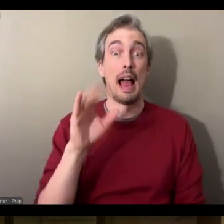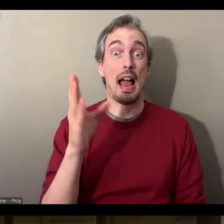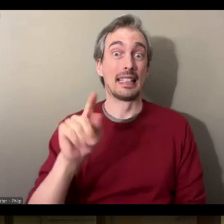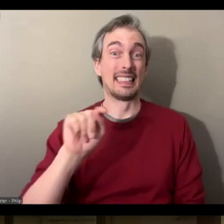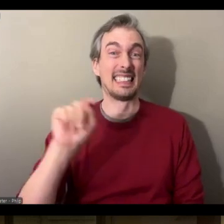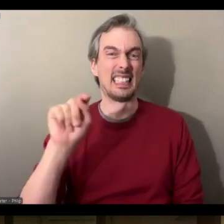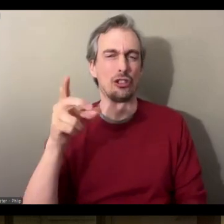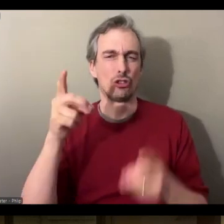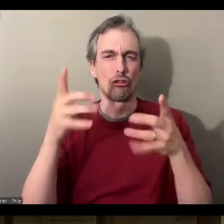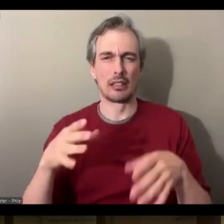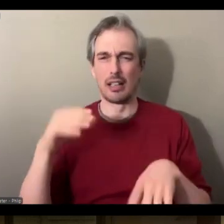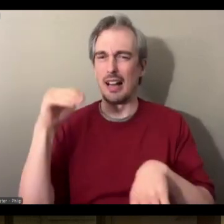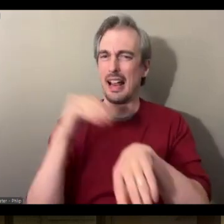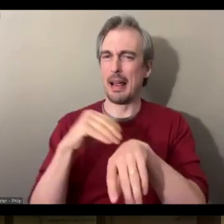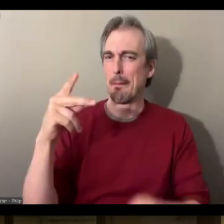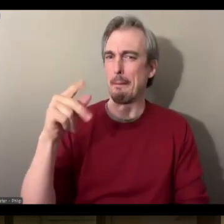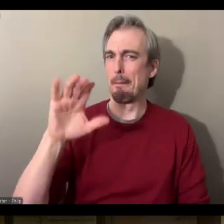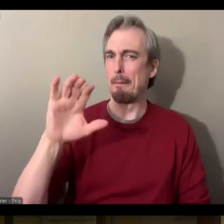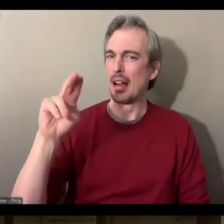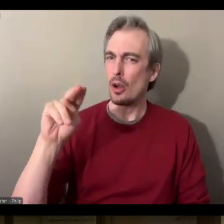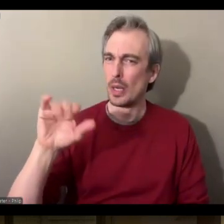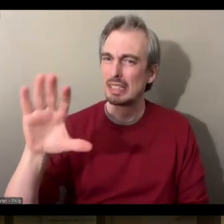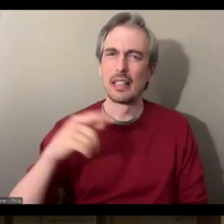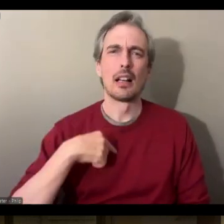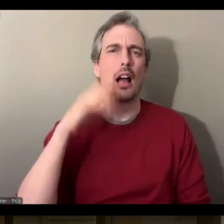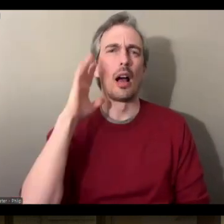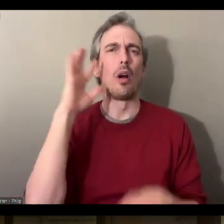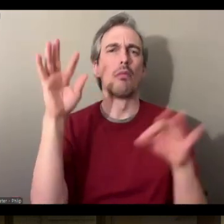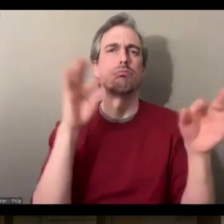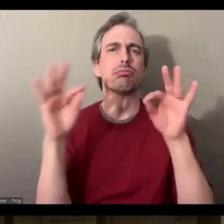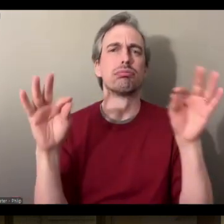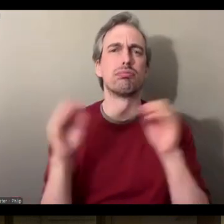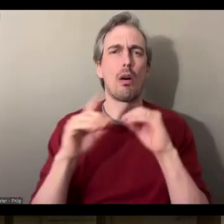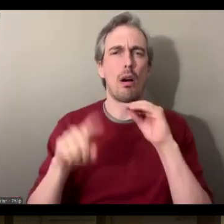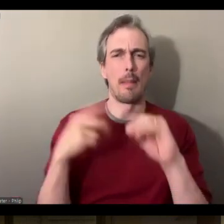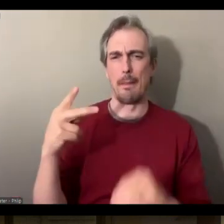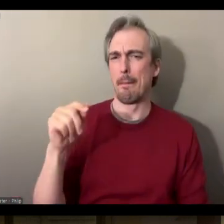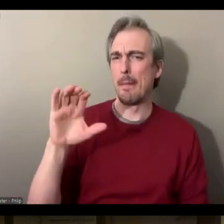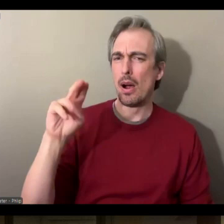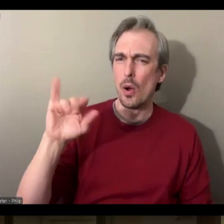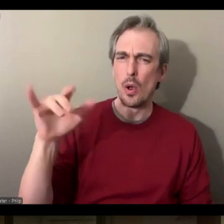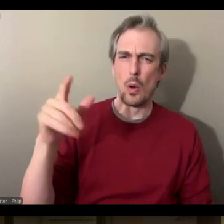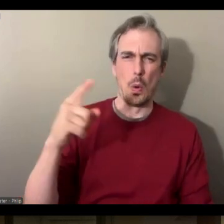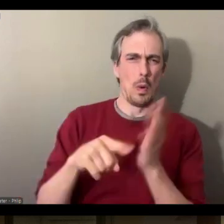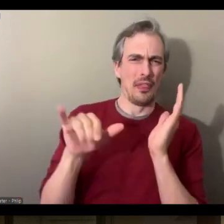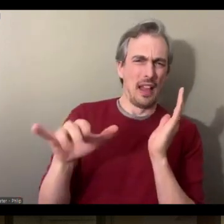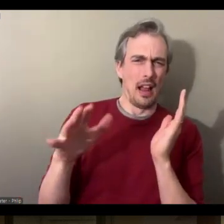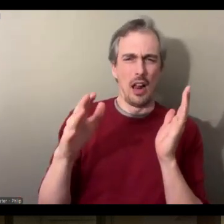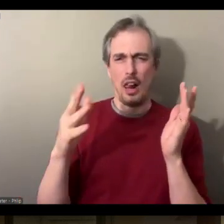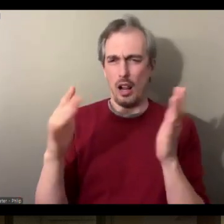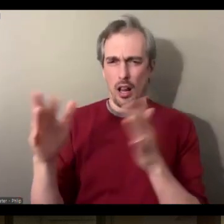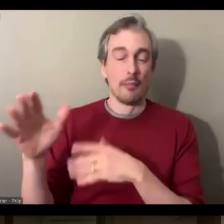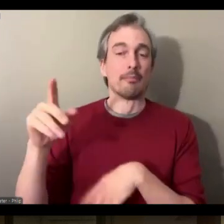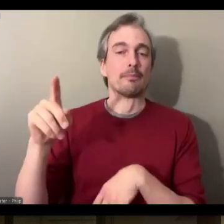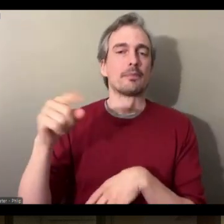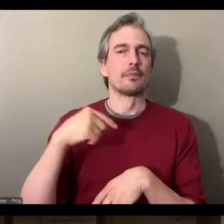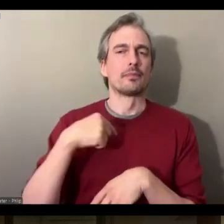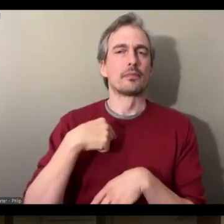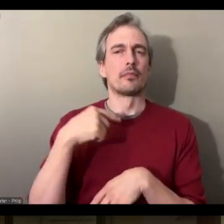more about what PAC NYC is, the best practices and the lessons that I really want to focus on